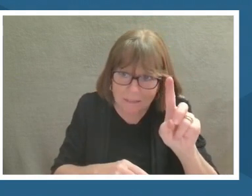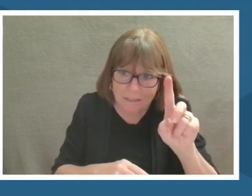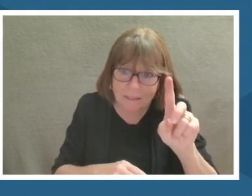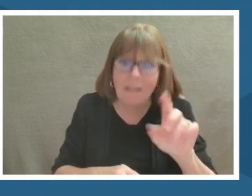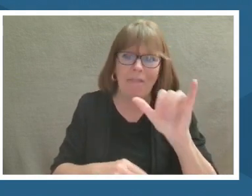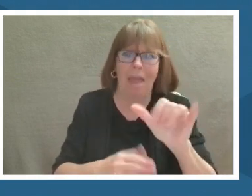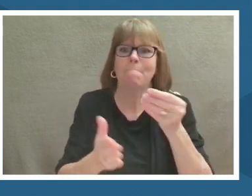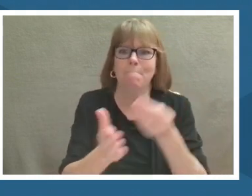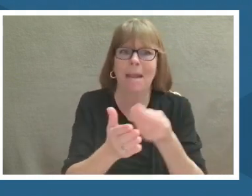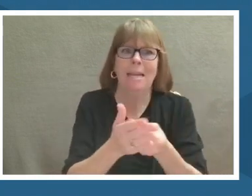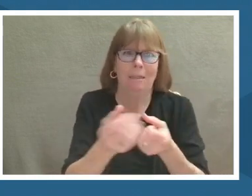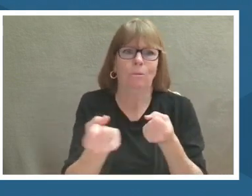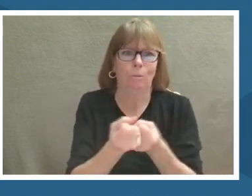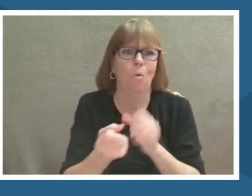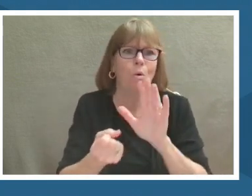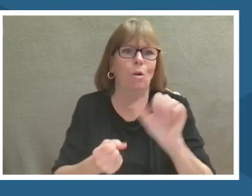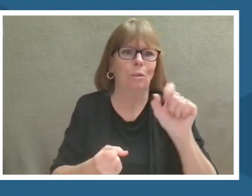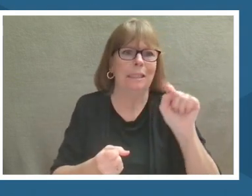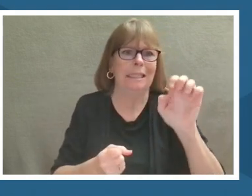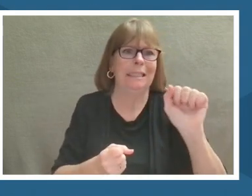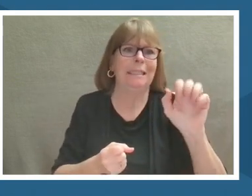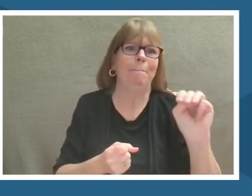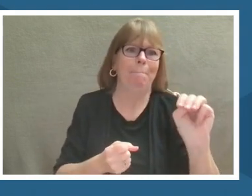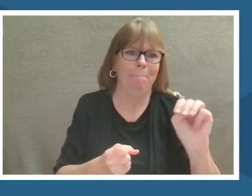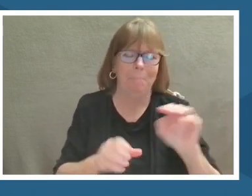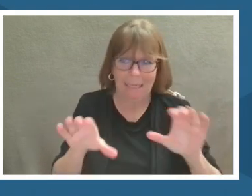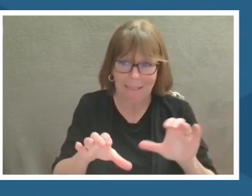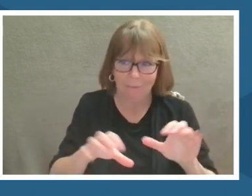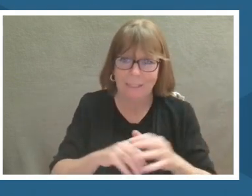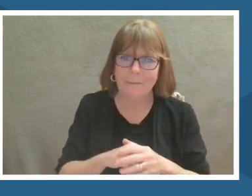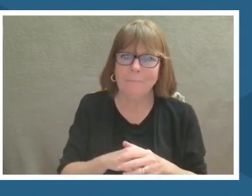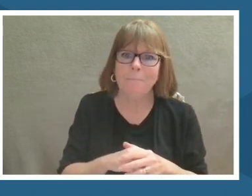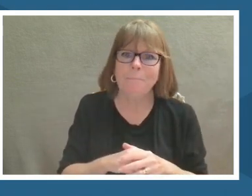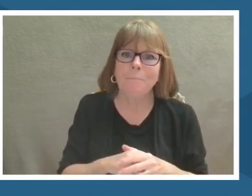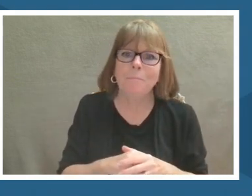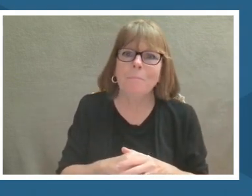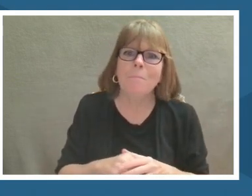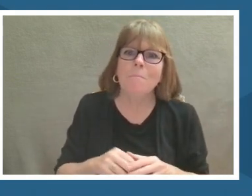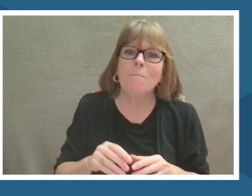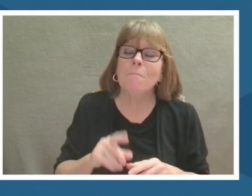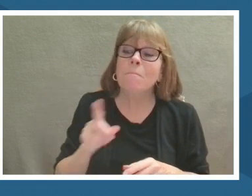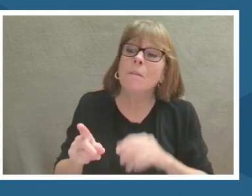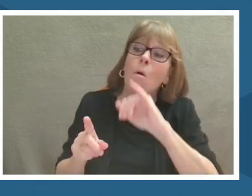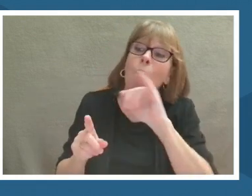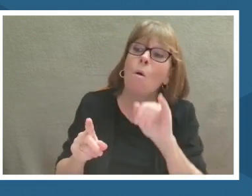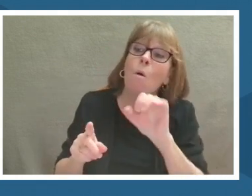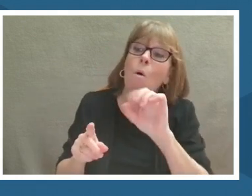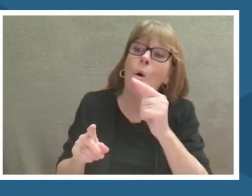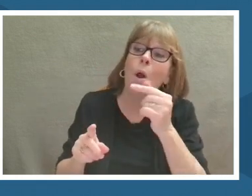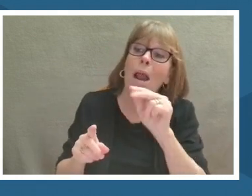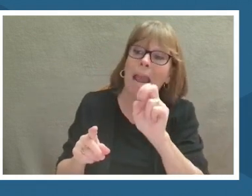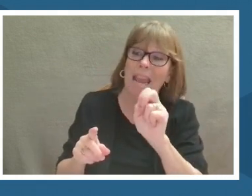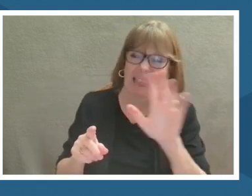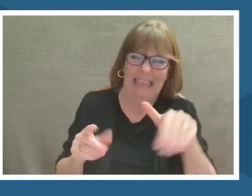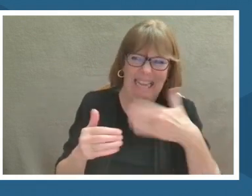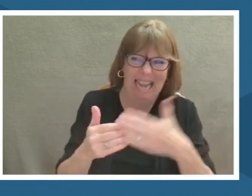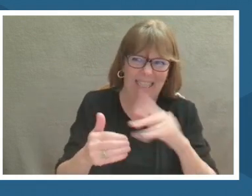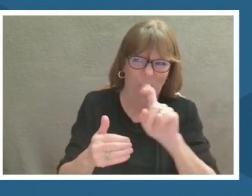activities and jorge before you read the next question that's